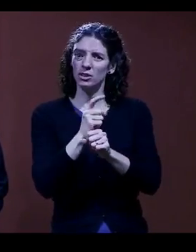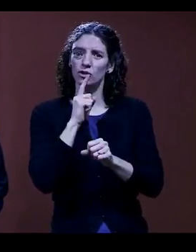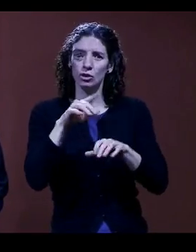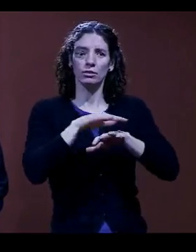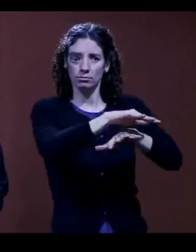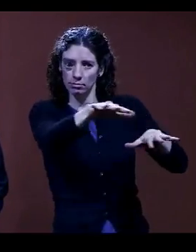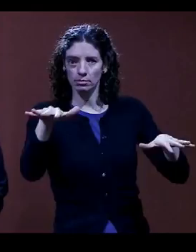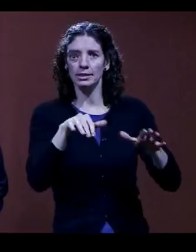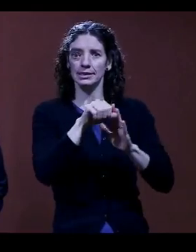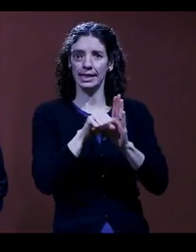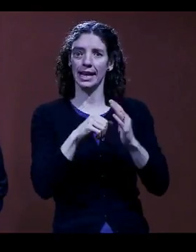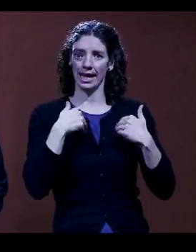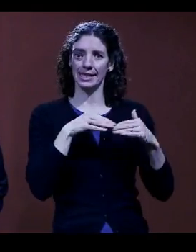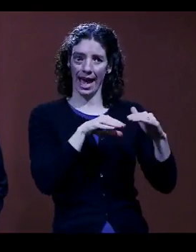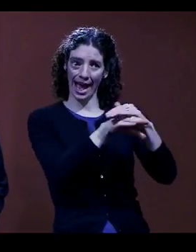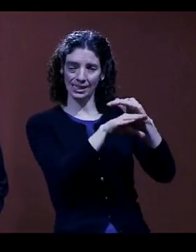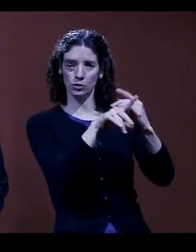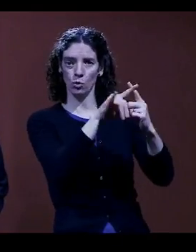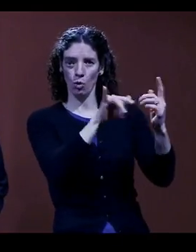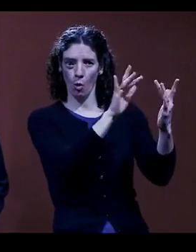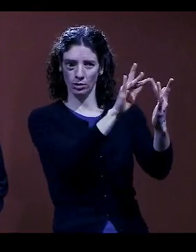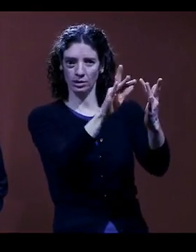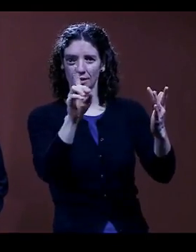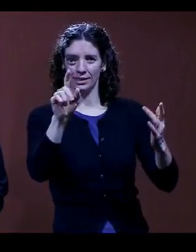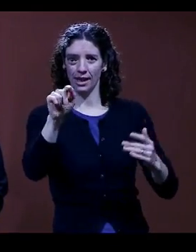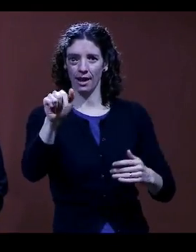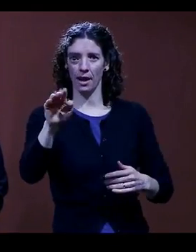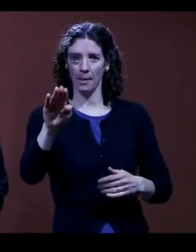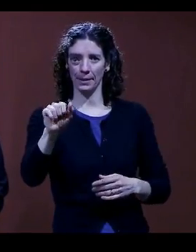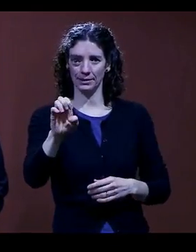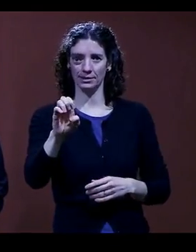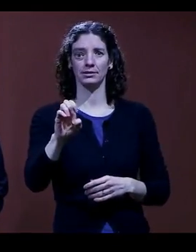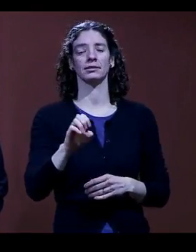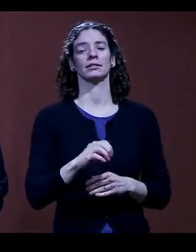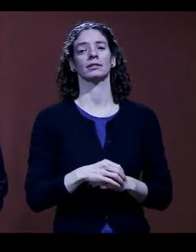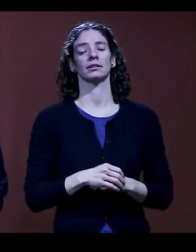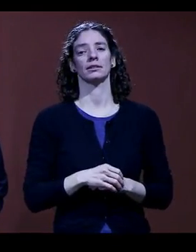to those relevant databases containing the information on post-school outcomes.